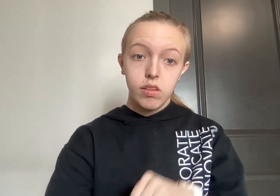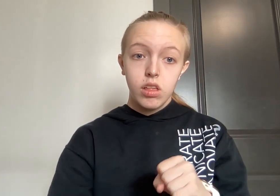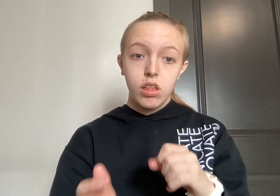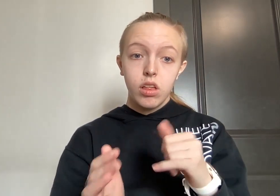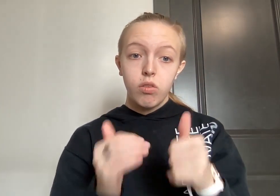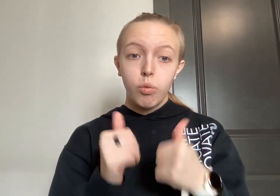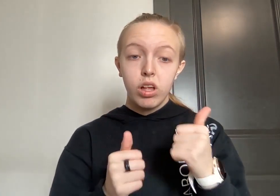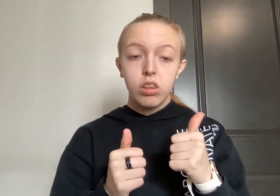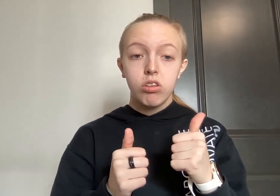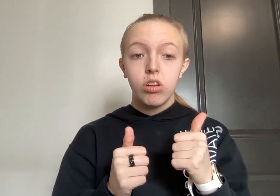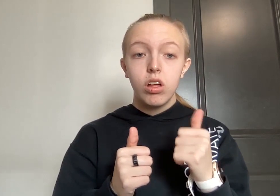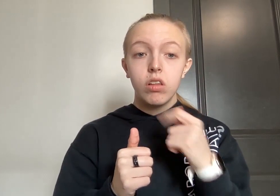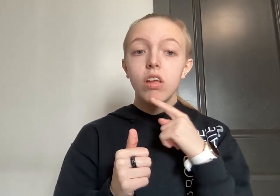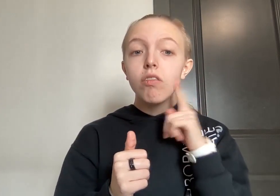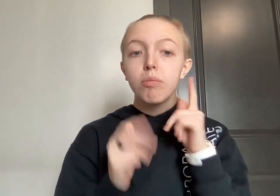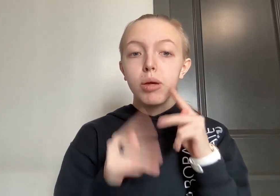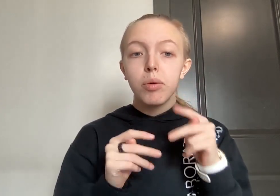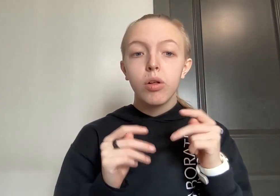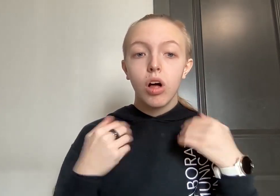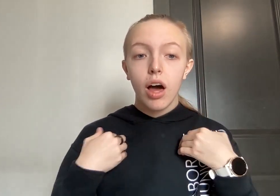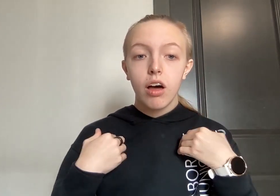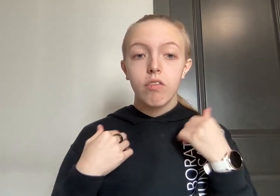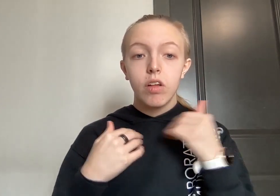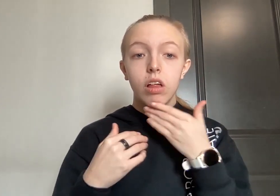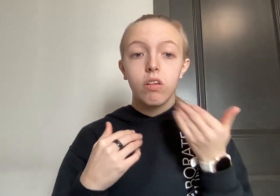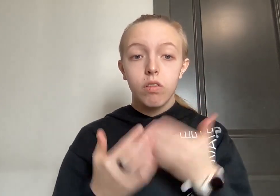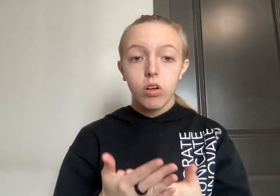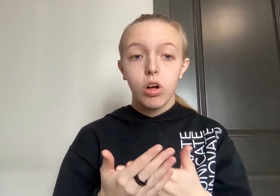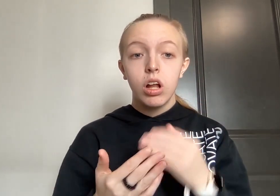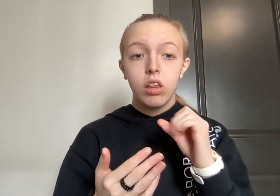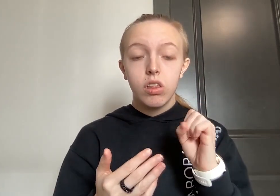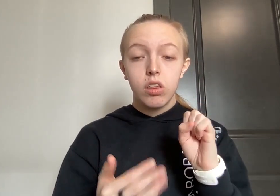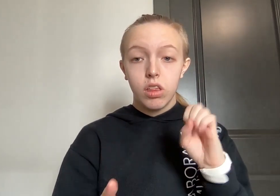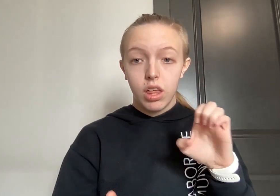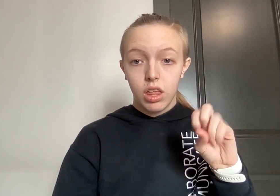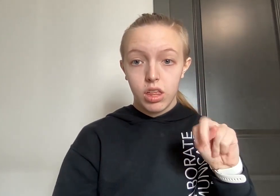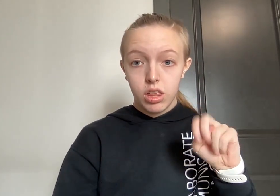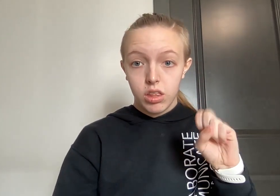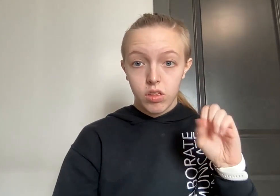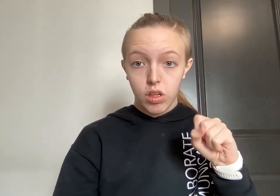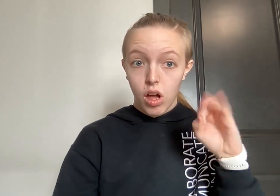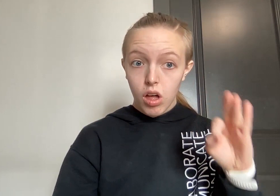which deaf people have a good sense of due